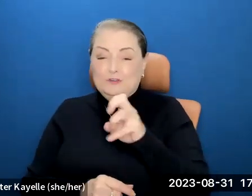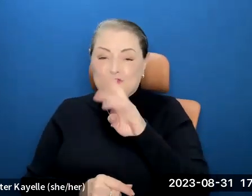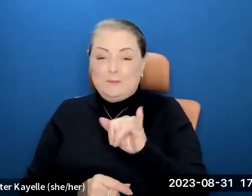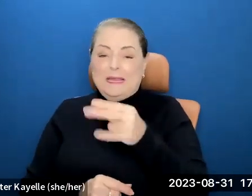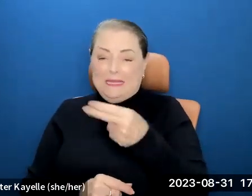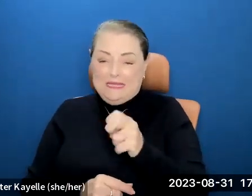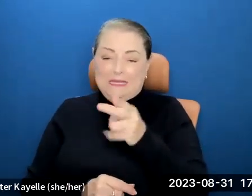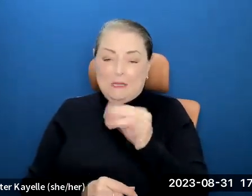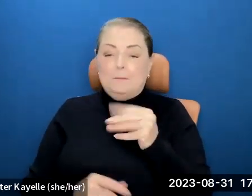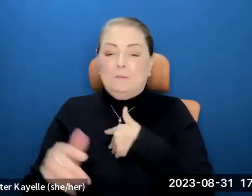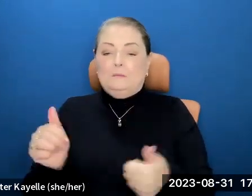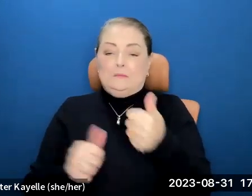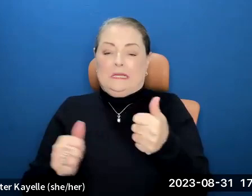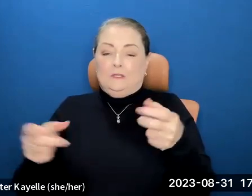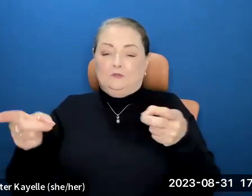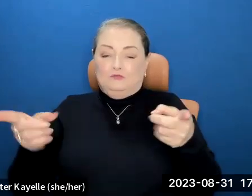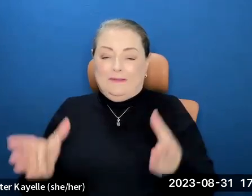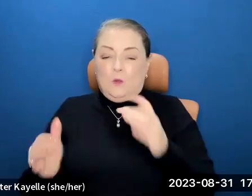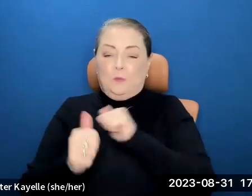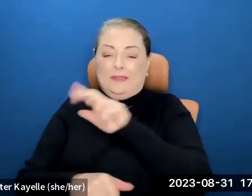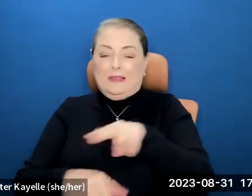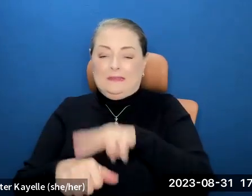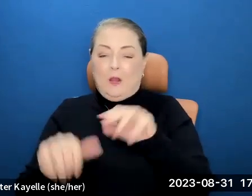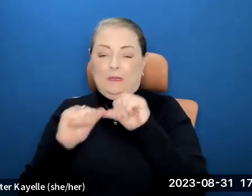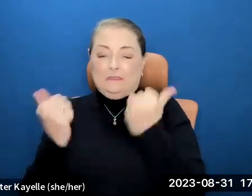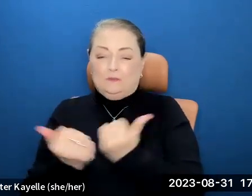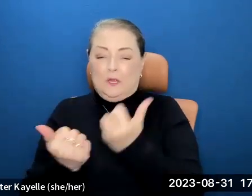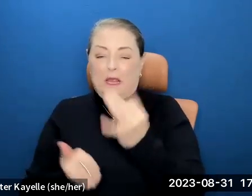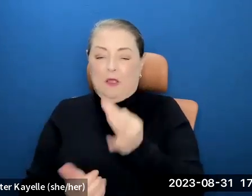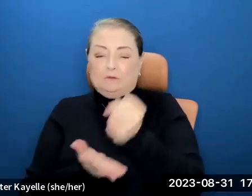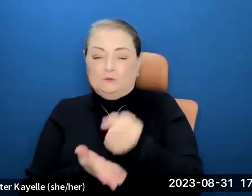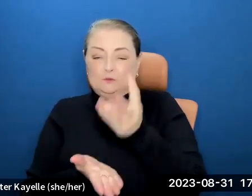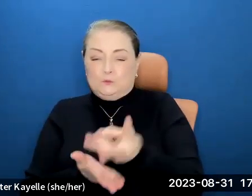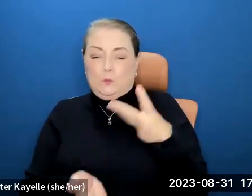him I'm the executive director with the National Association of Social Workers Washington Chapter